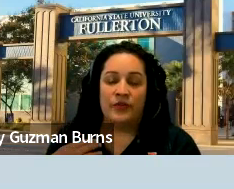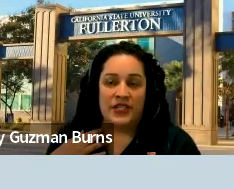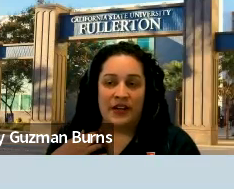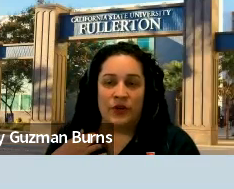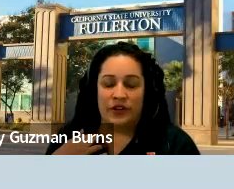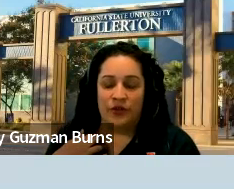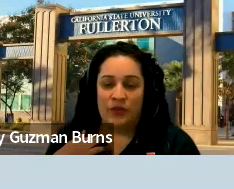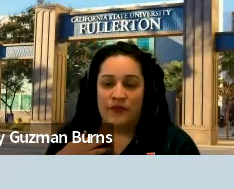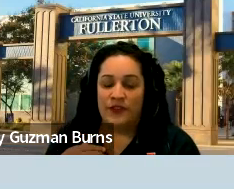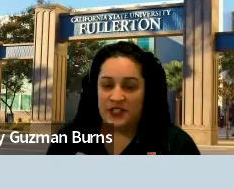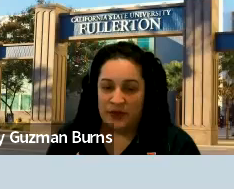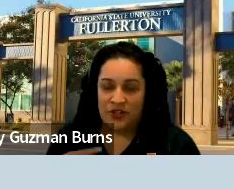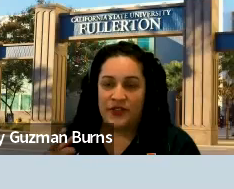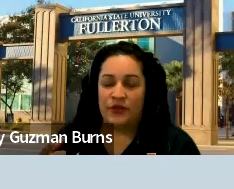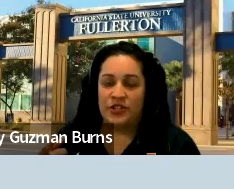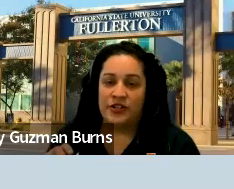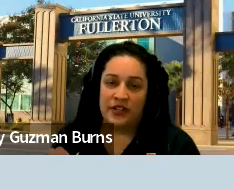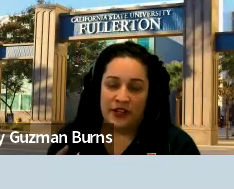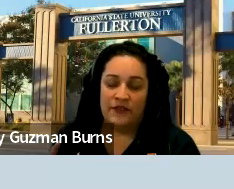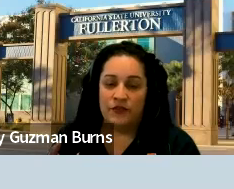and then with Titanware you keep the it for the semester, and then return it. And then